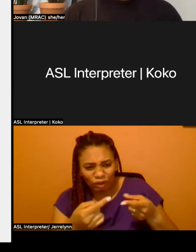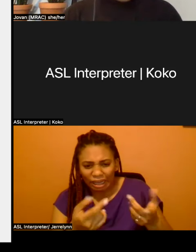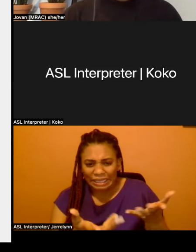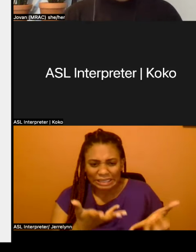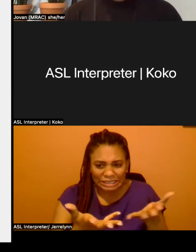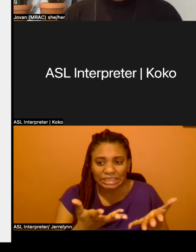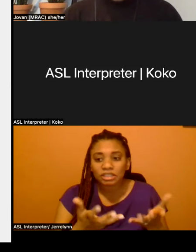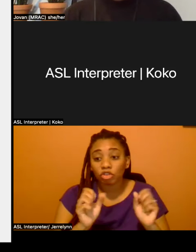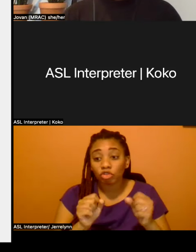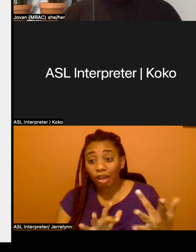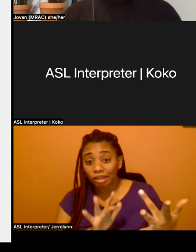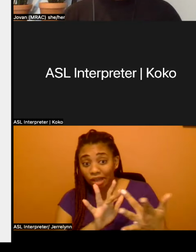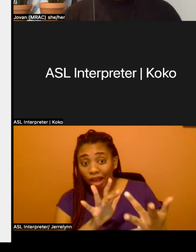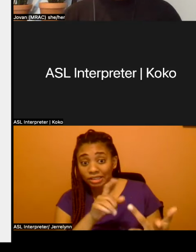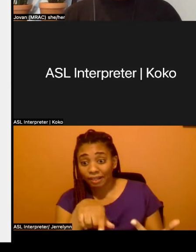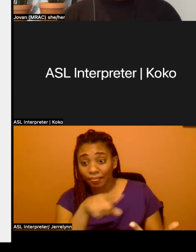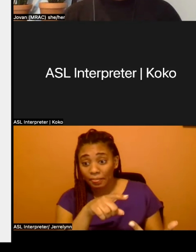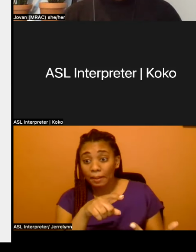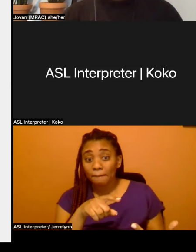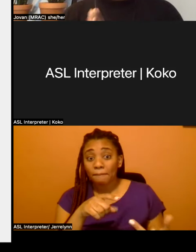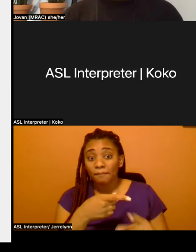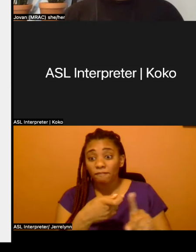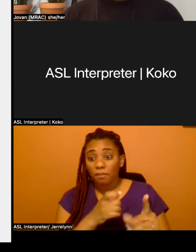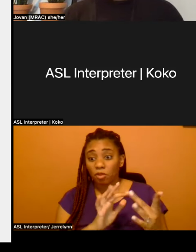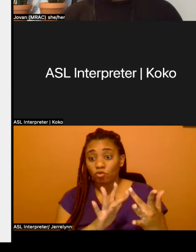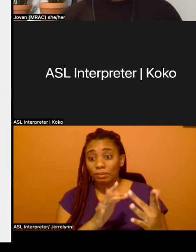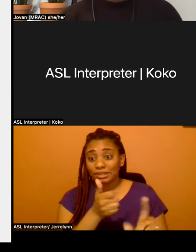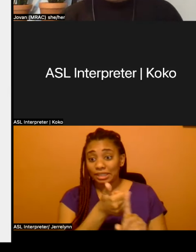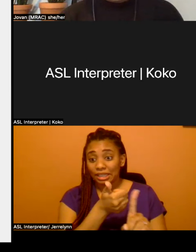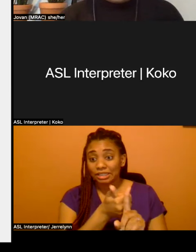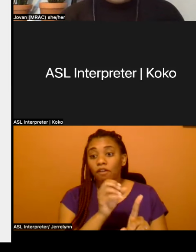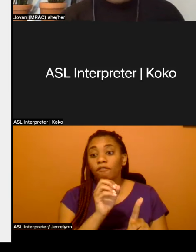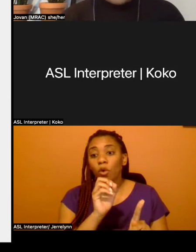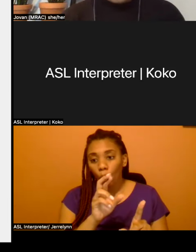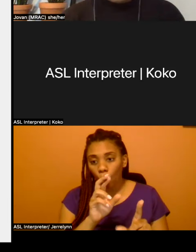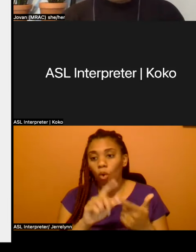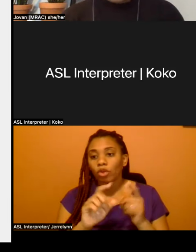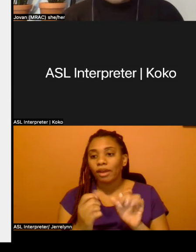for technical support directly from the website, or you can reach out to us here at MRAC, okay?